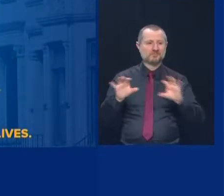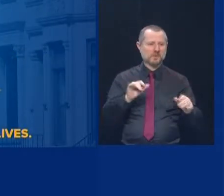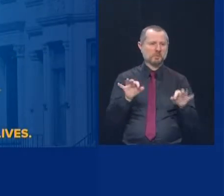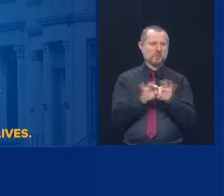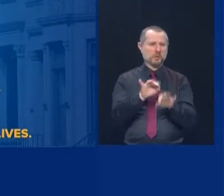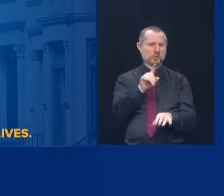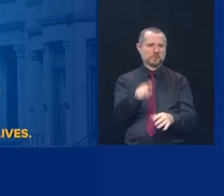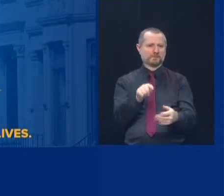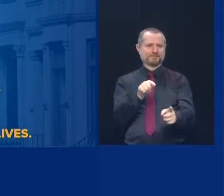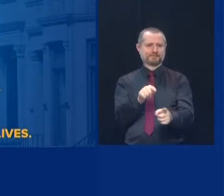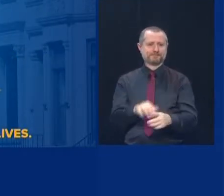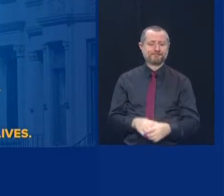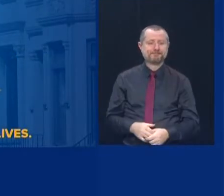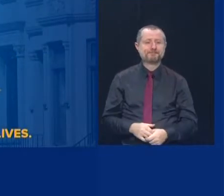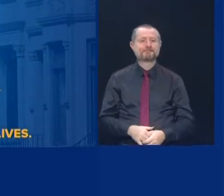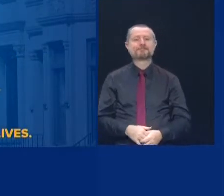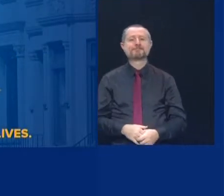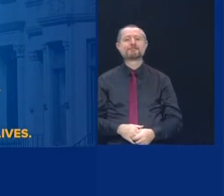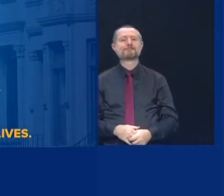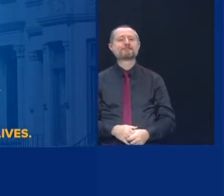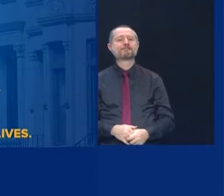RELEVANT TO YOU IS THE INFECTION